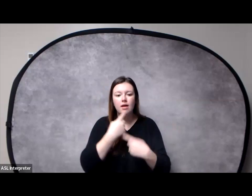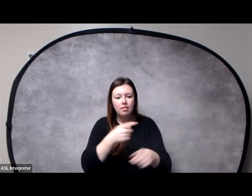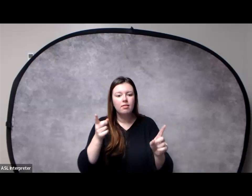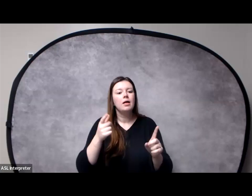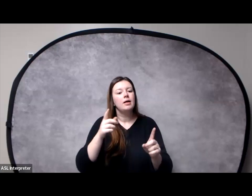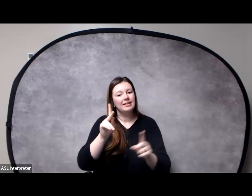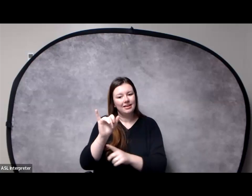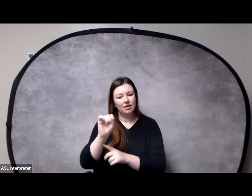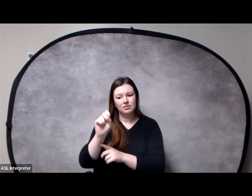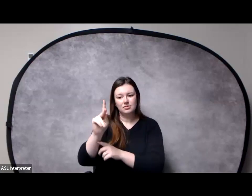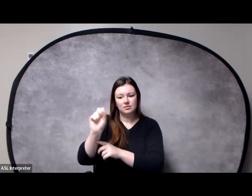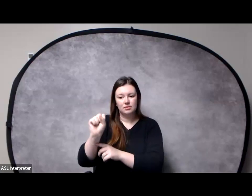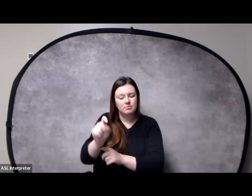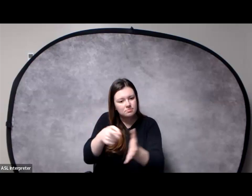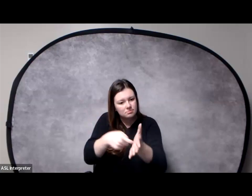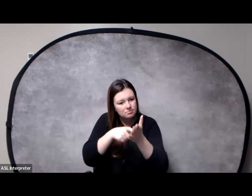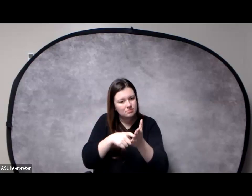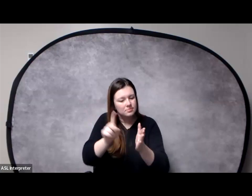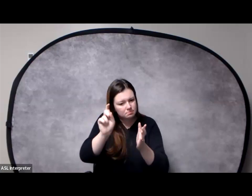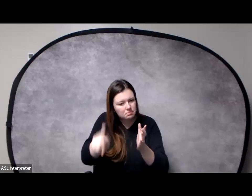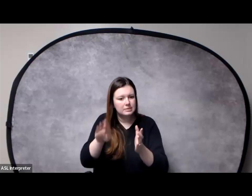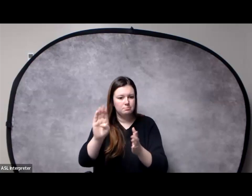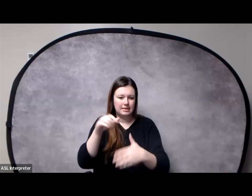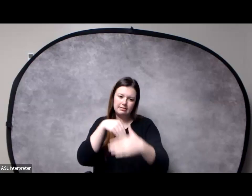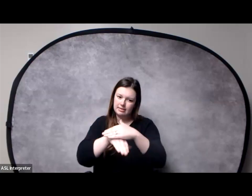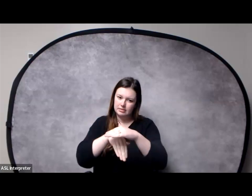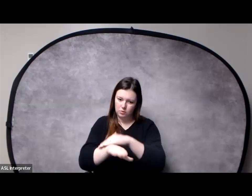for any reason, if they cannot be made accessible, we're requiring